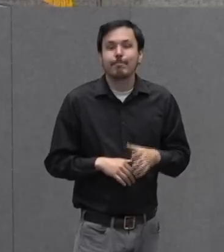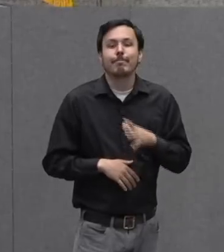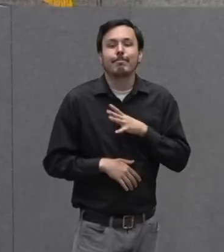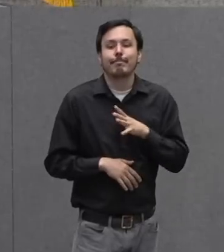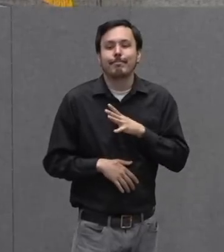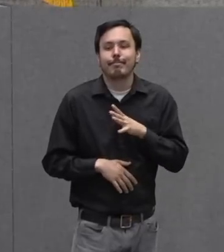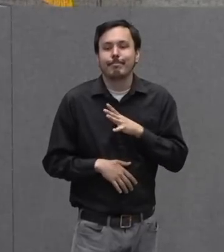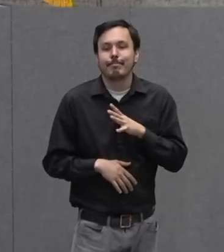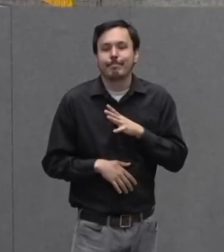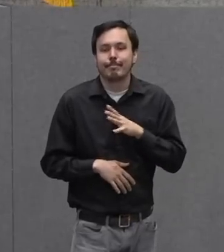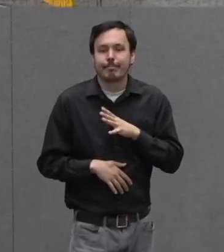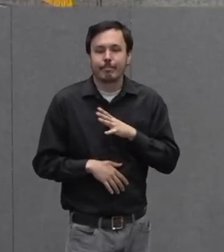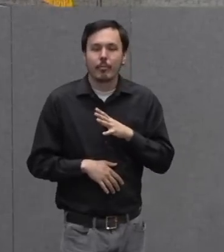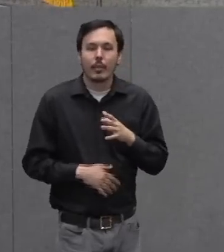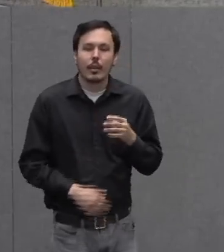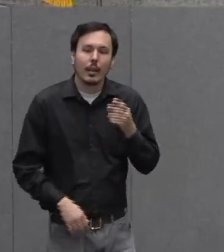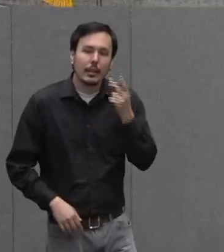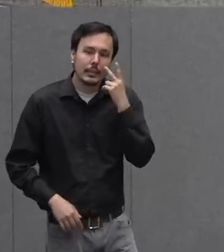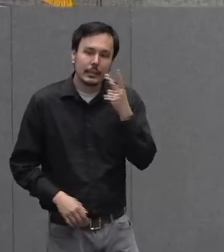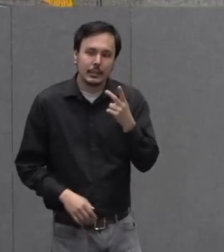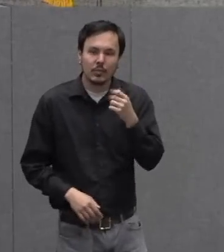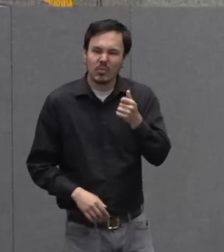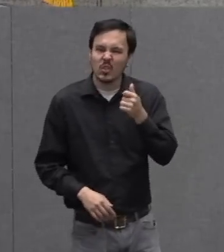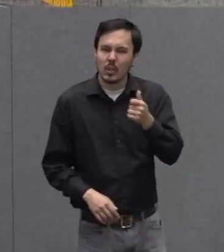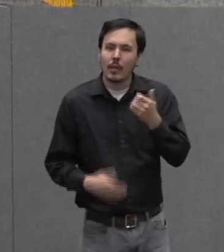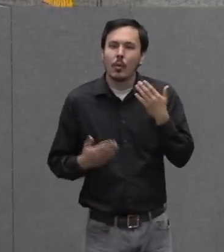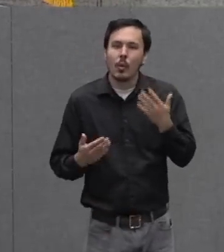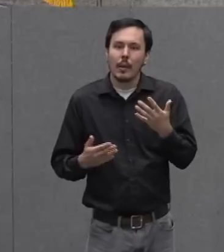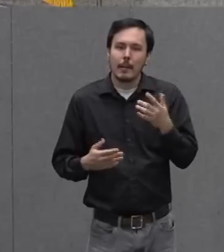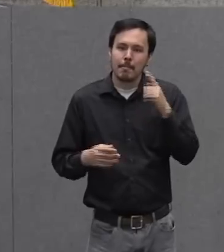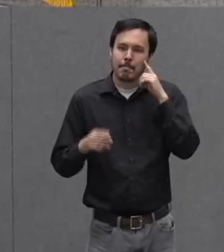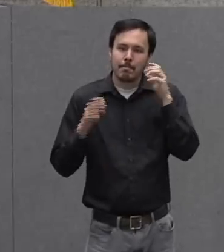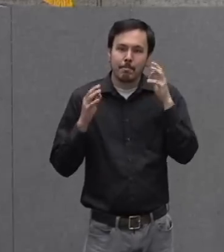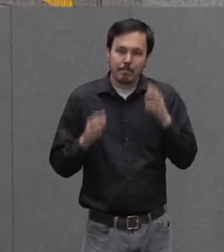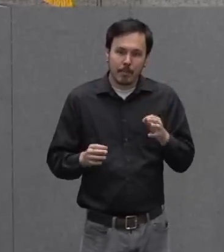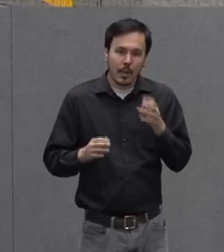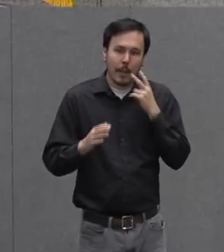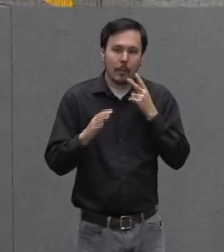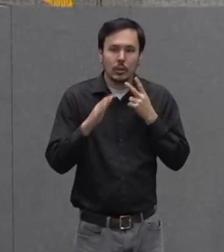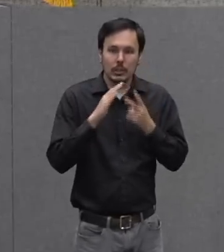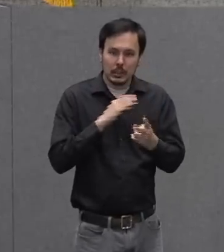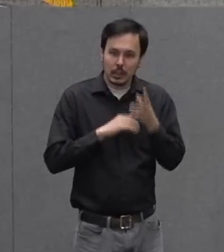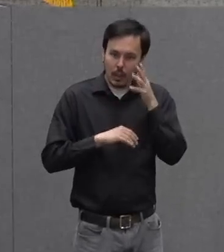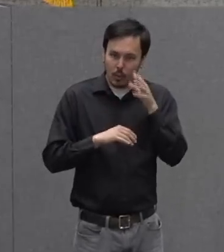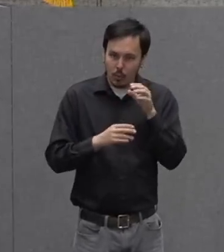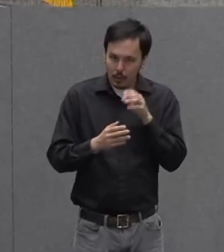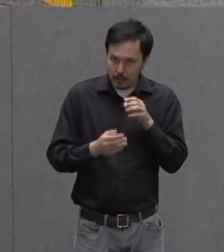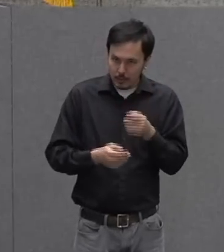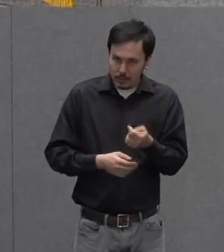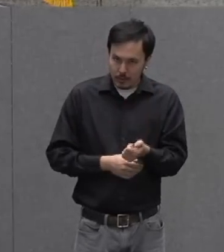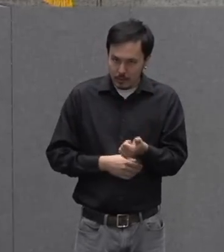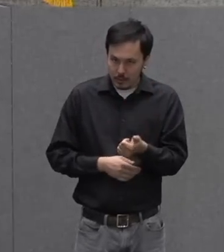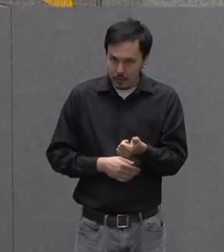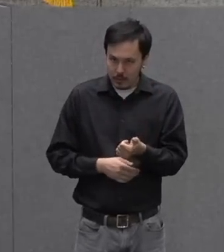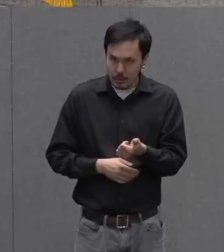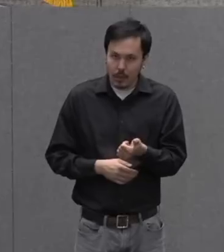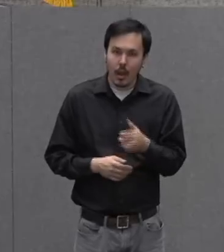Let's see. Lock in your prediction. I'm gonna shine a light on this glass jar